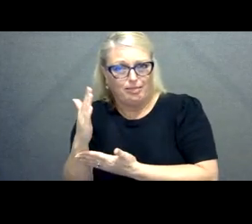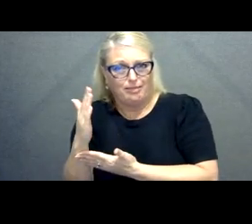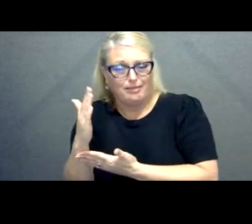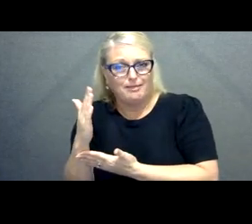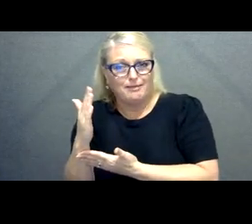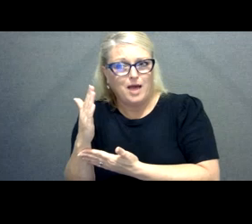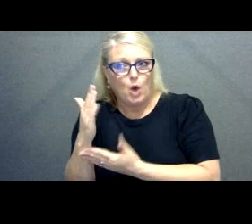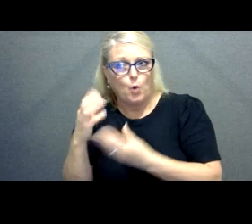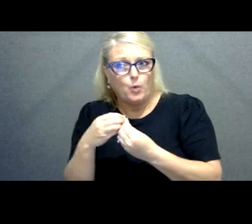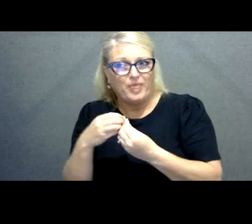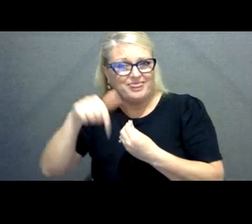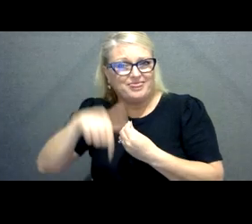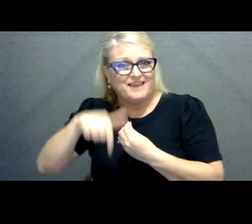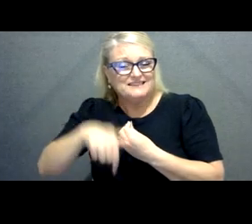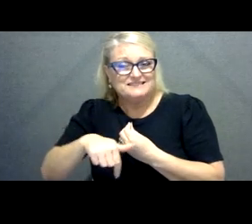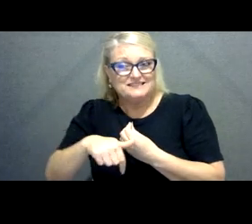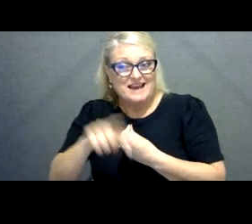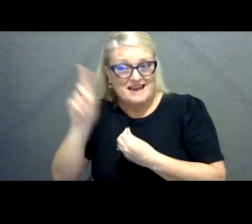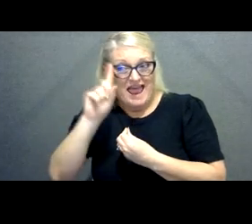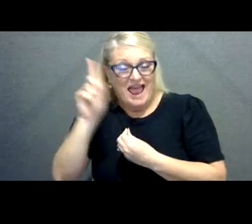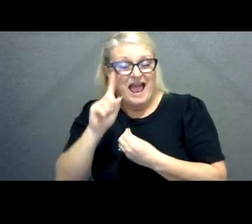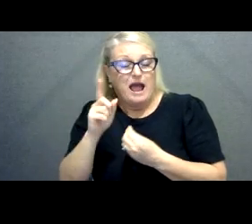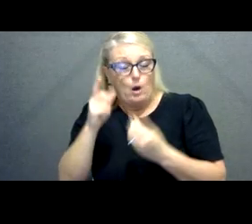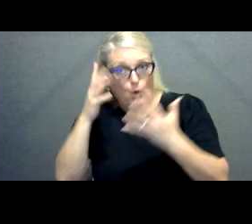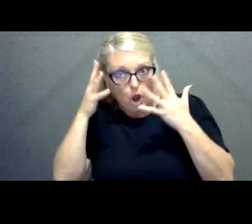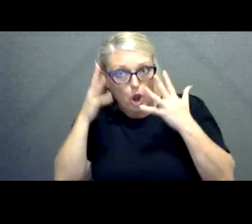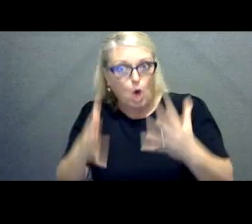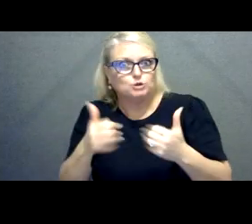lots of great questions coming through so just for everyone who's watching if you do need to